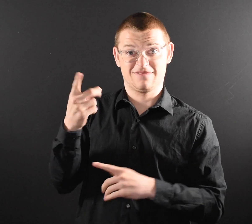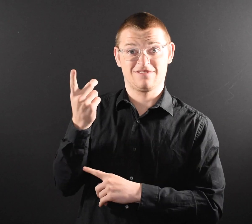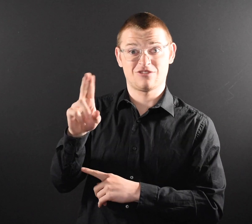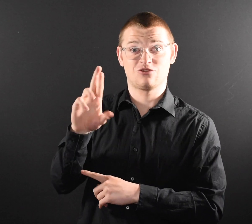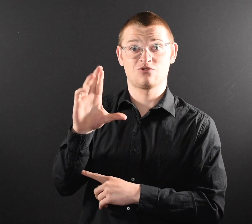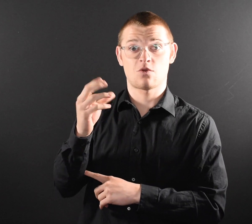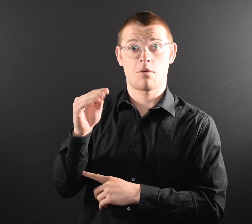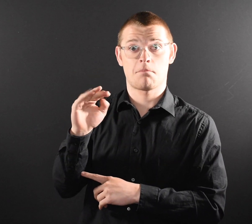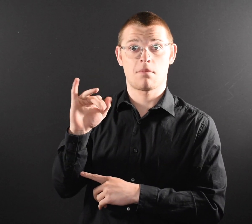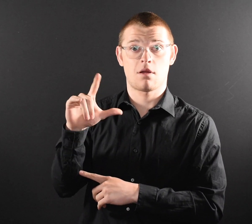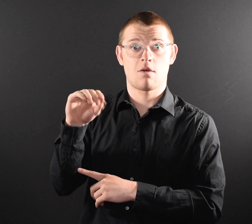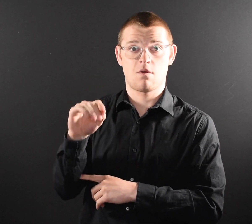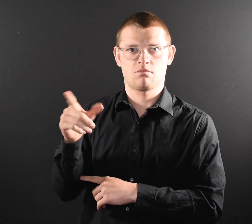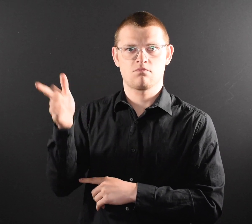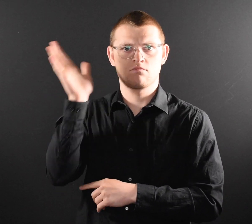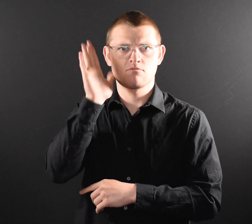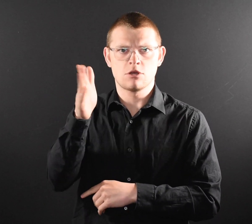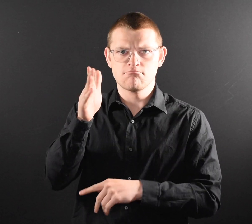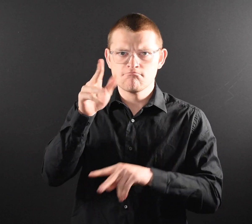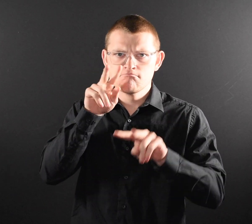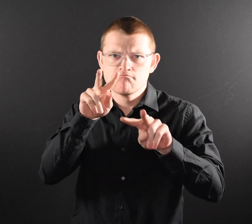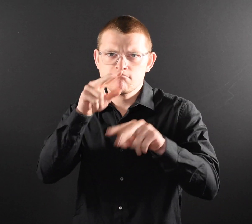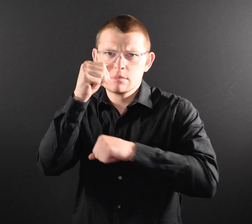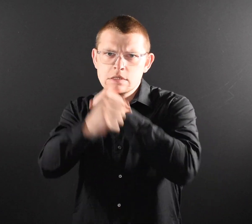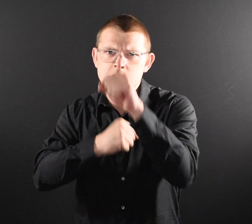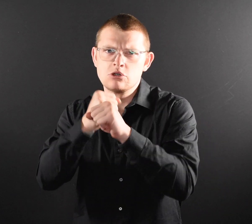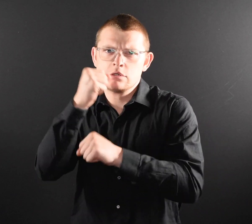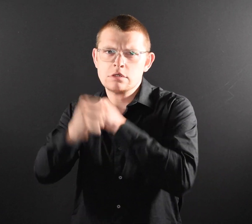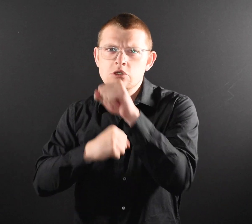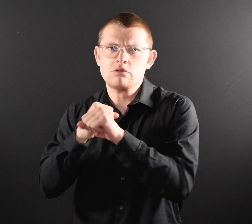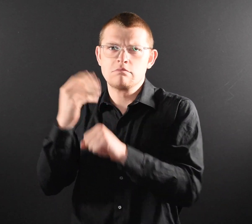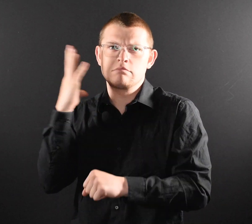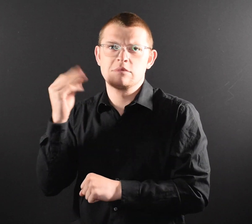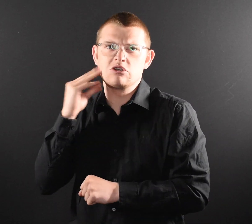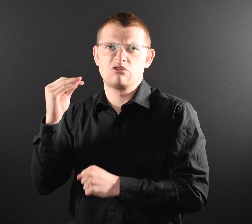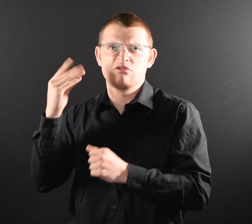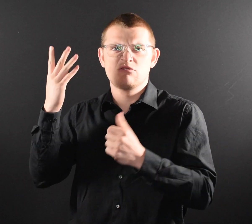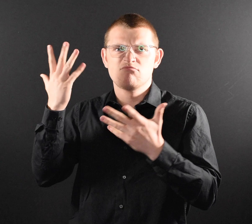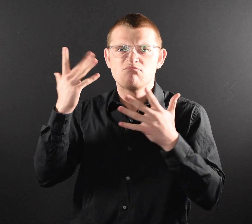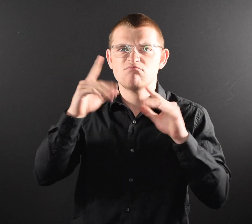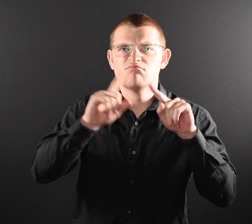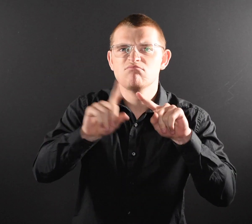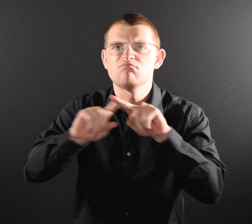Dr. Chomilo will bring his years of experience addressing inequities in health care to better